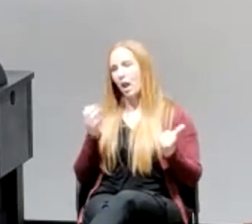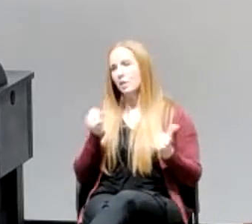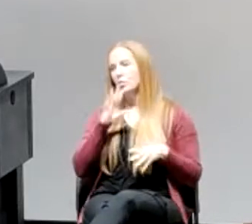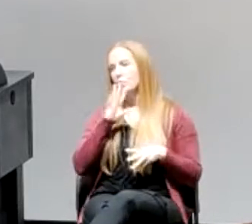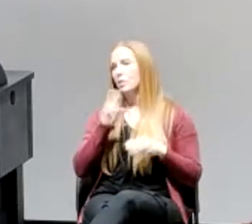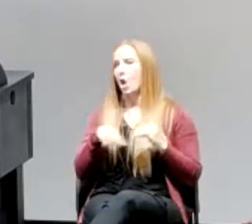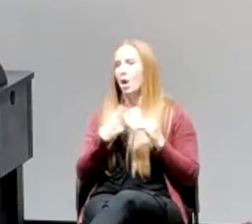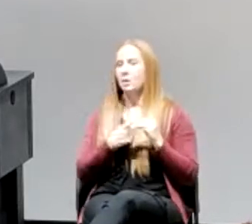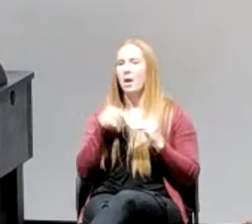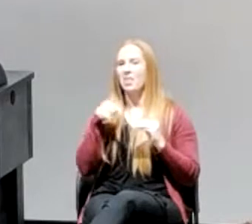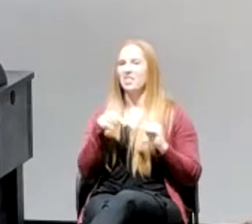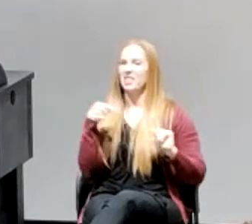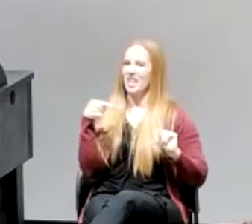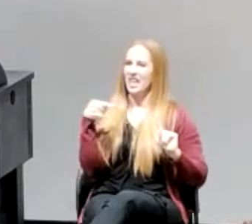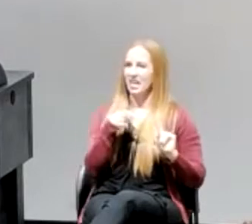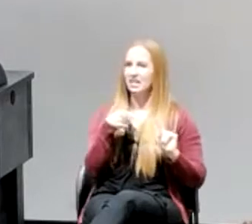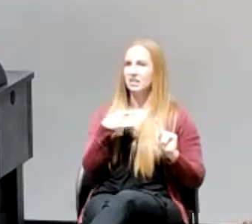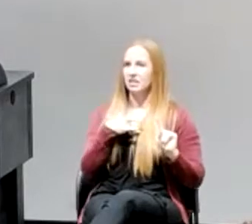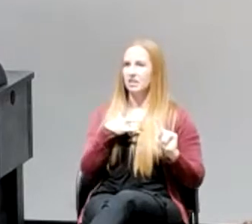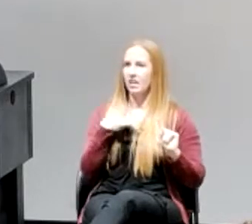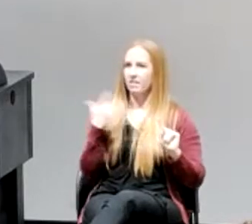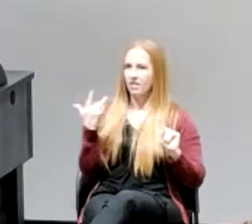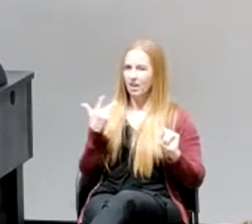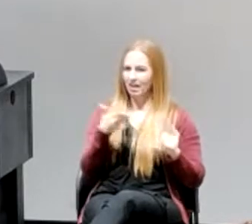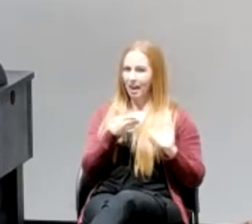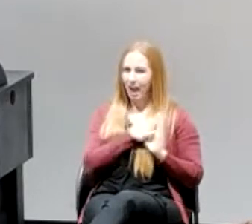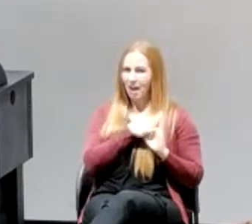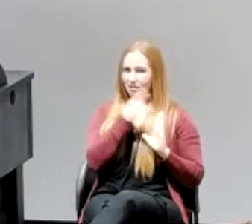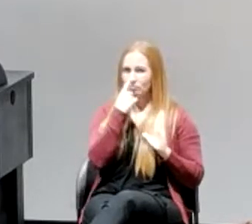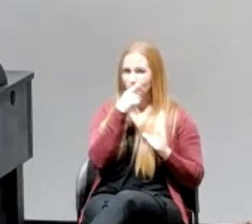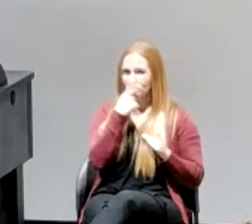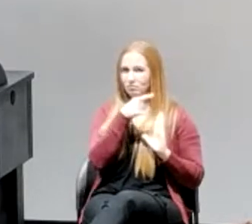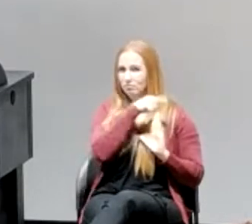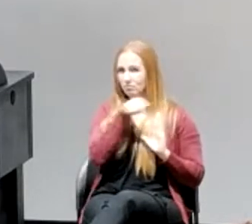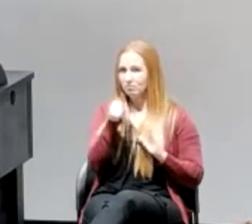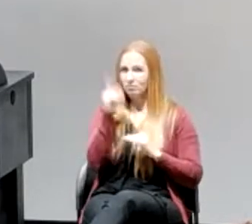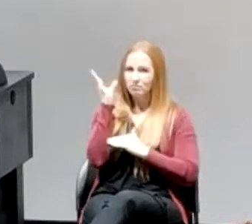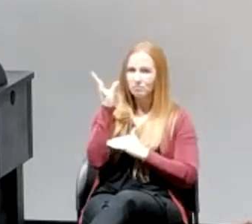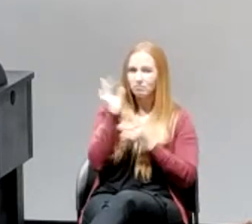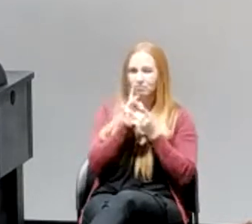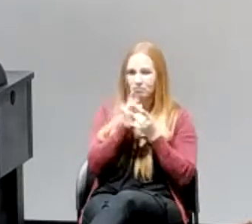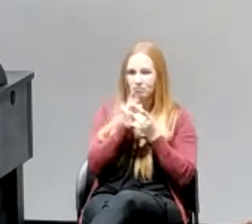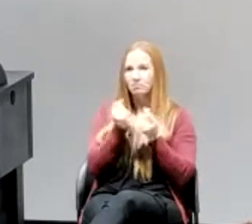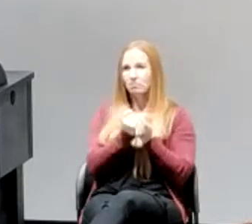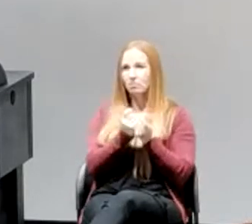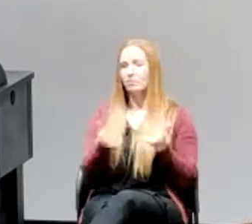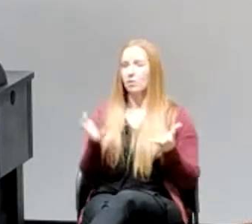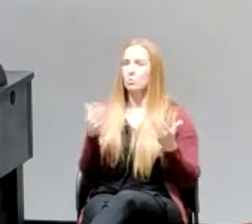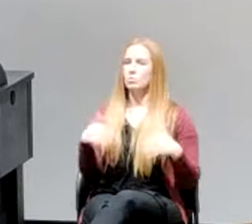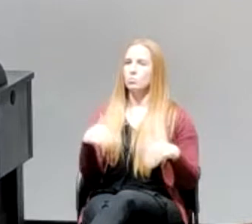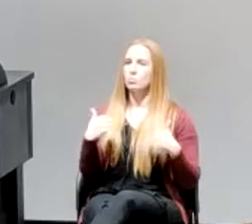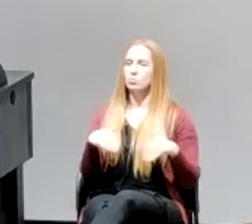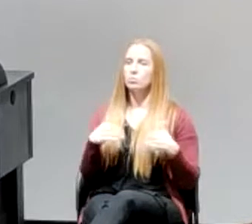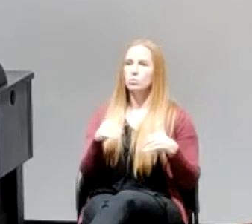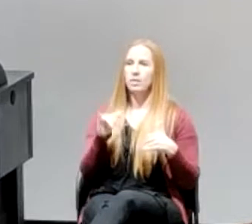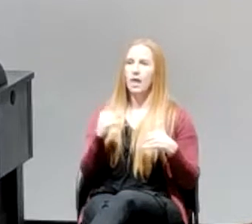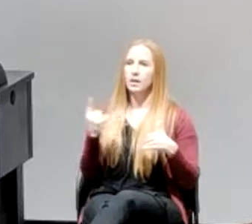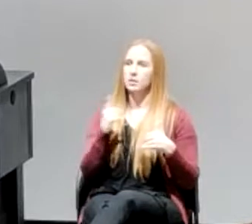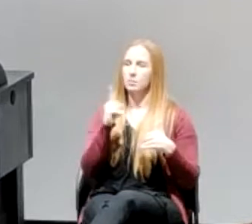had a glories journey making my way through the valley meeting people. One person who has come quickly to be one of my favorite humans is our speaker today.